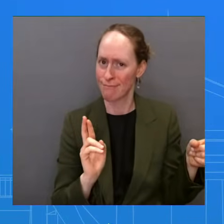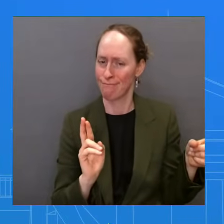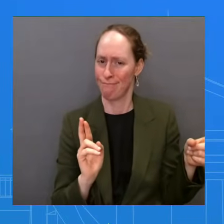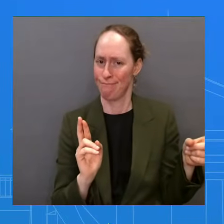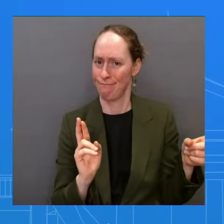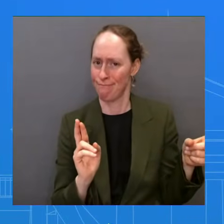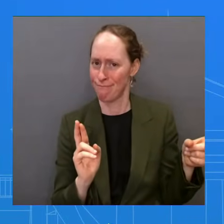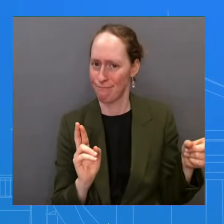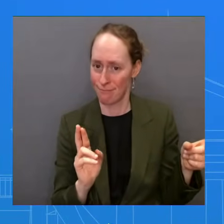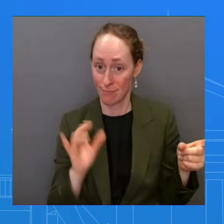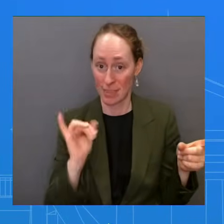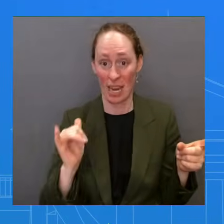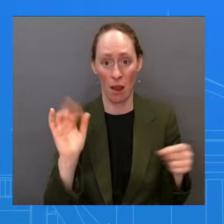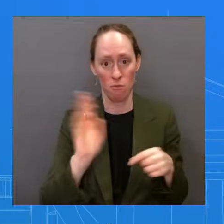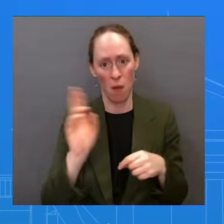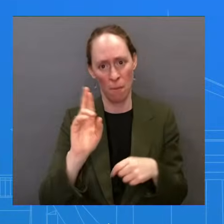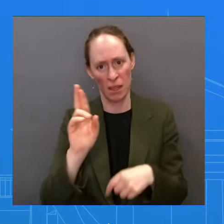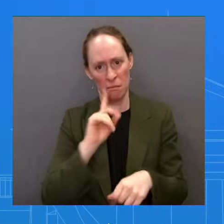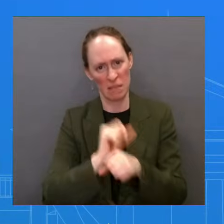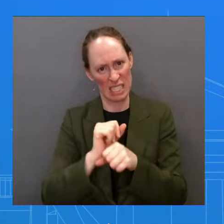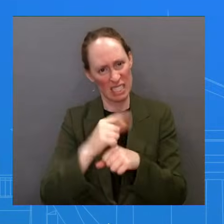to the programs veterans and families rely on.